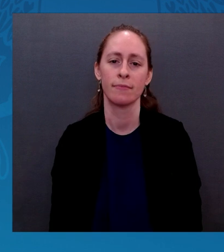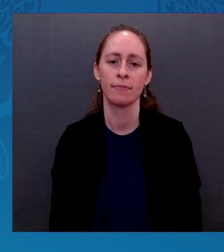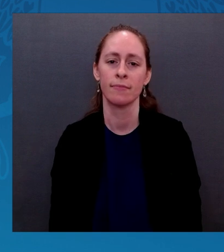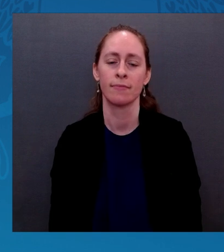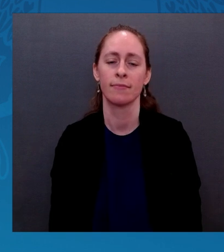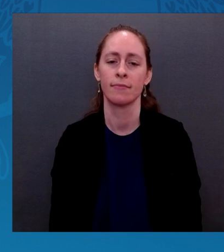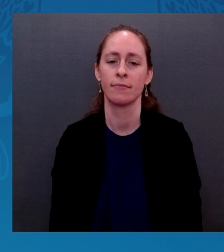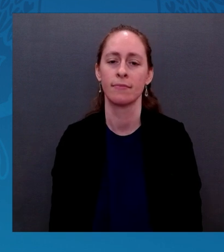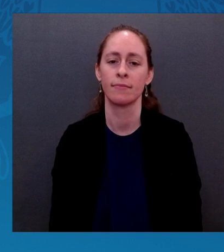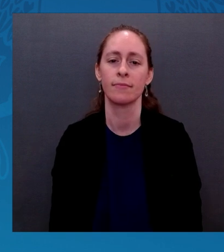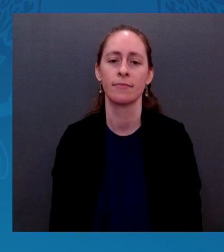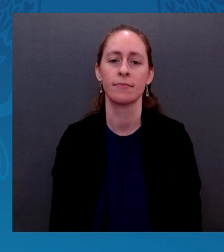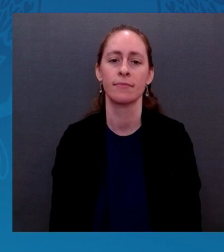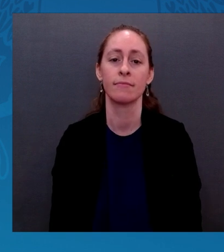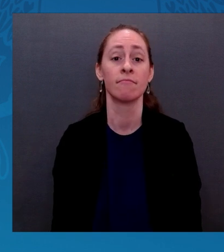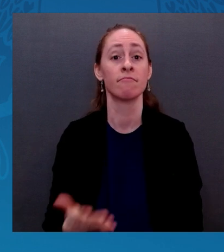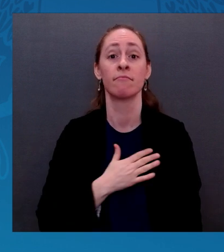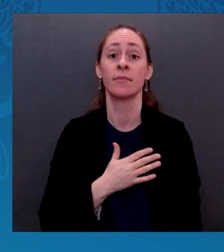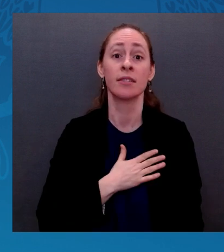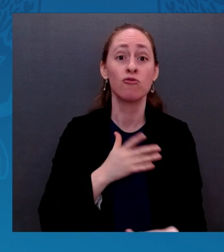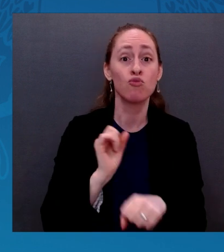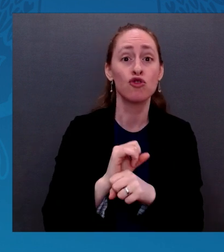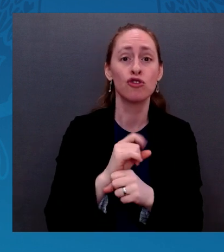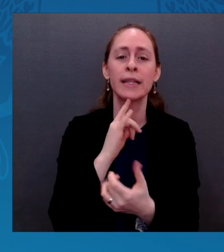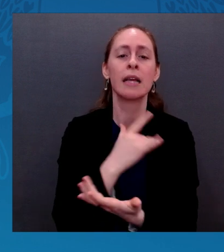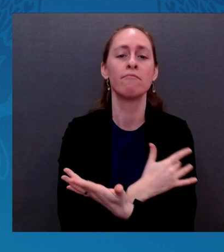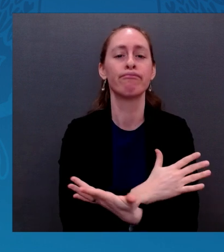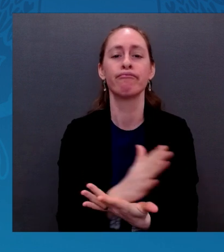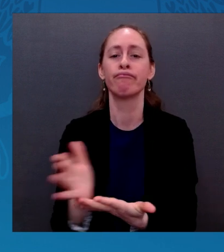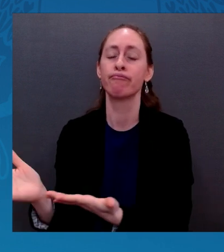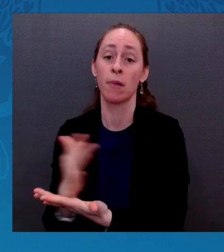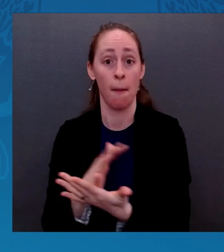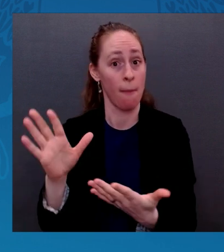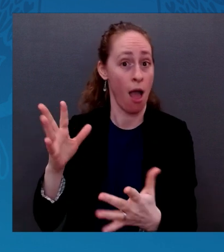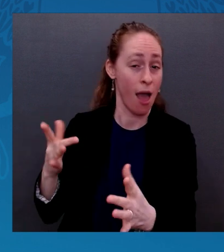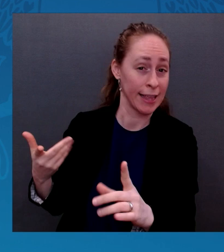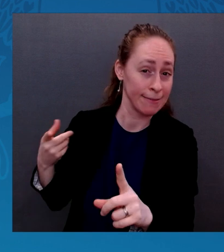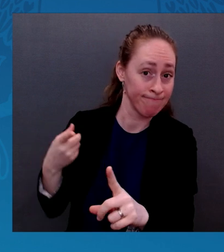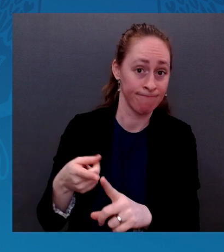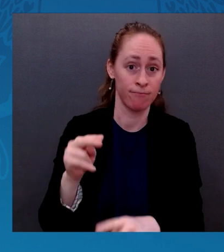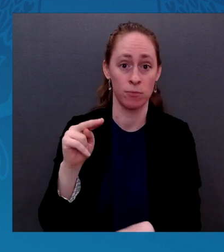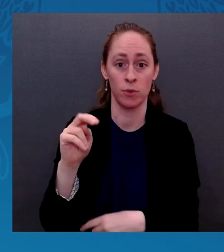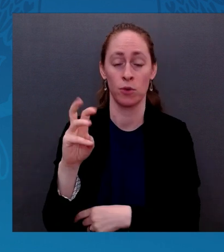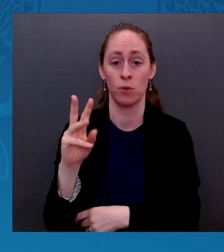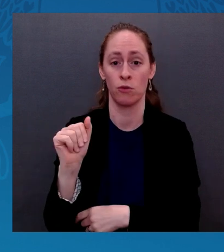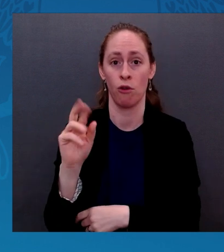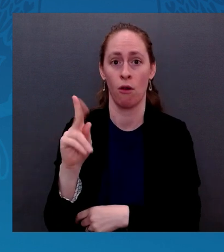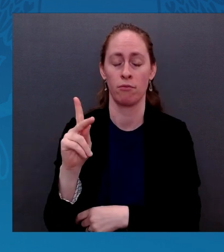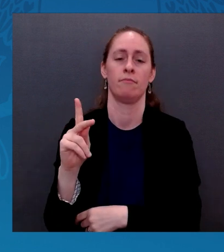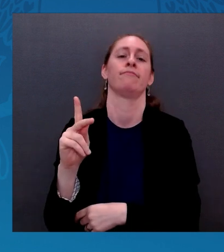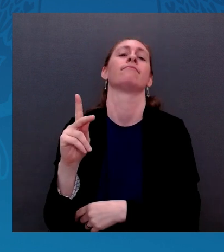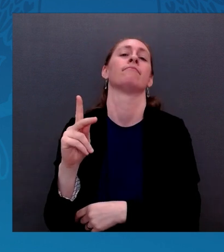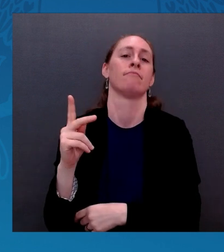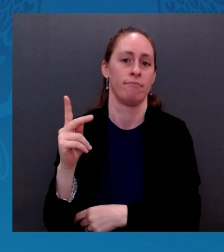and beyond to change the accessibility for everyone, in my opinion. There are three things in the city of Newark